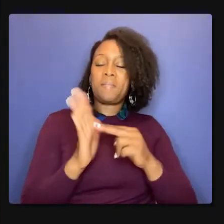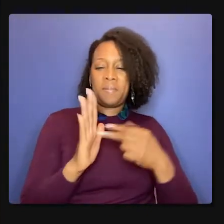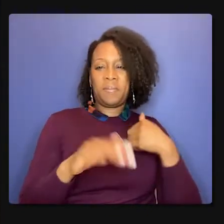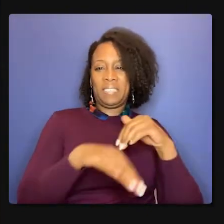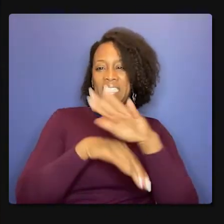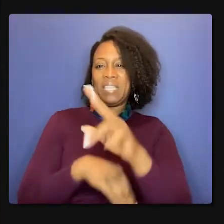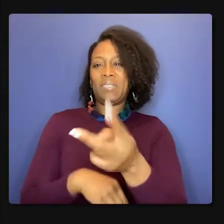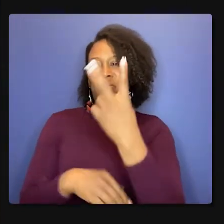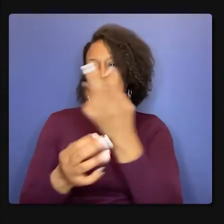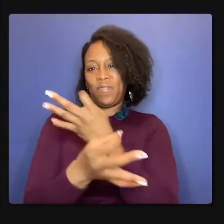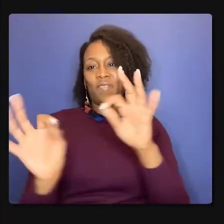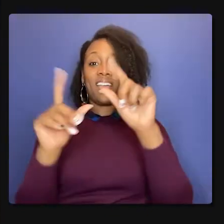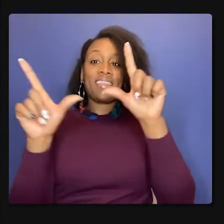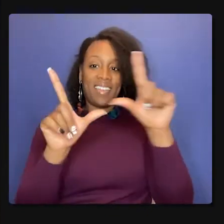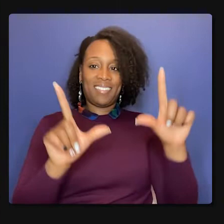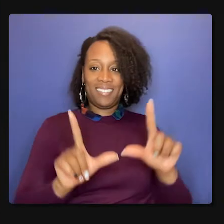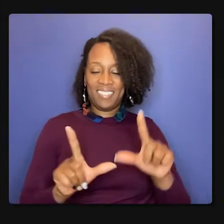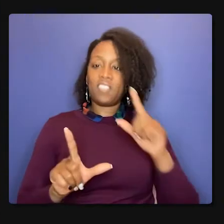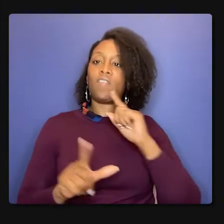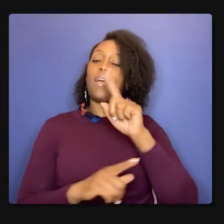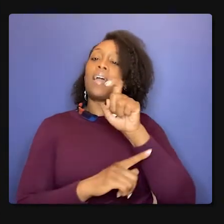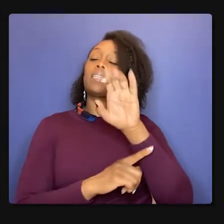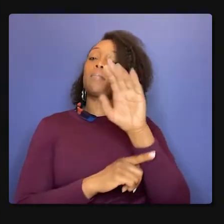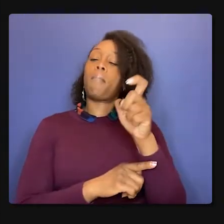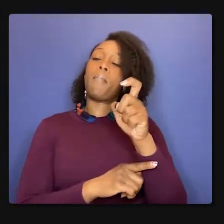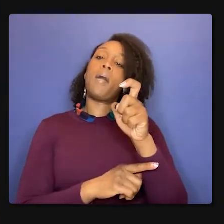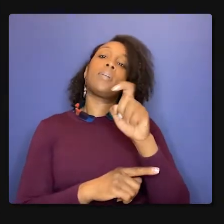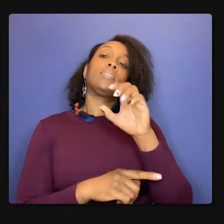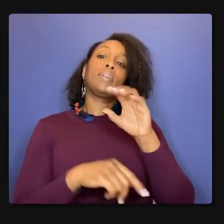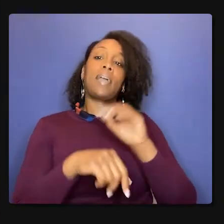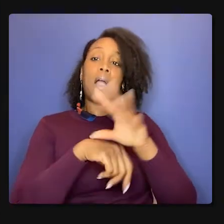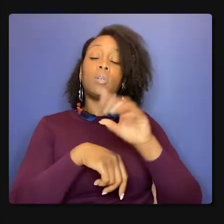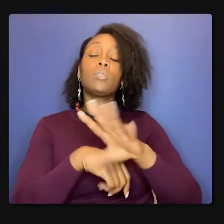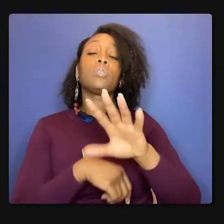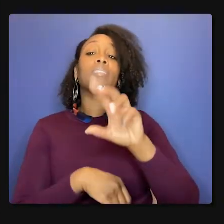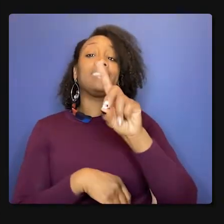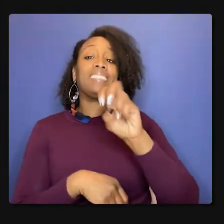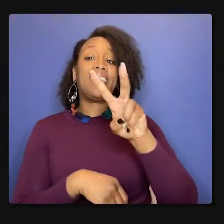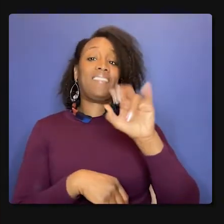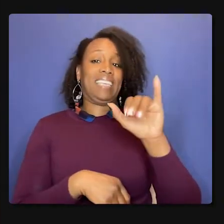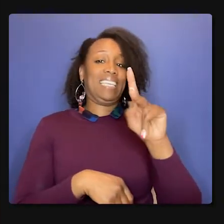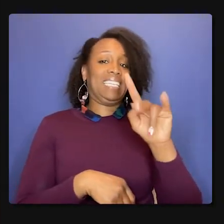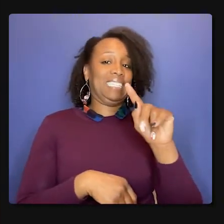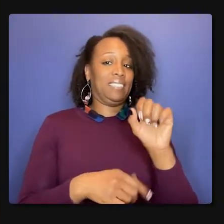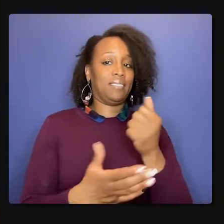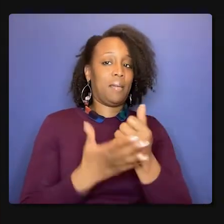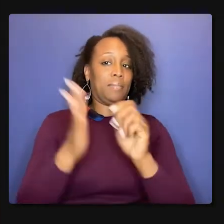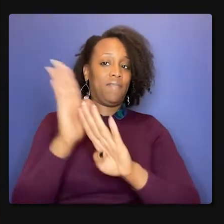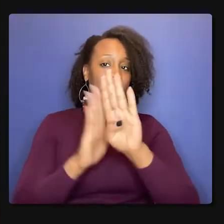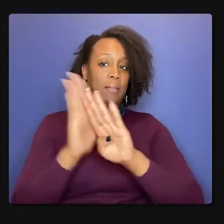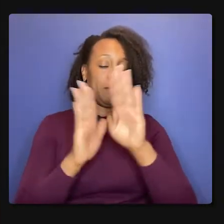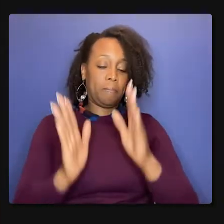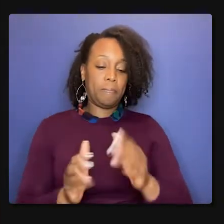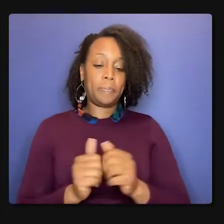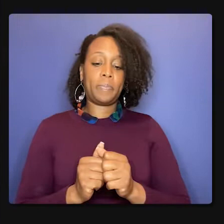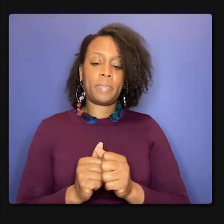two complementary licenses for Xbox console dev kits for your development. So, what does it take to get accepted?